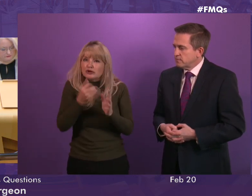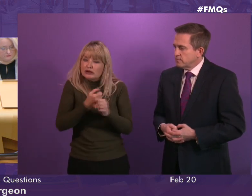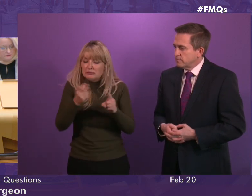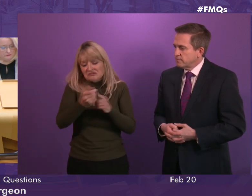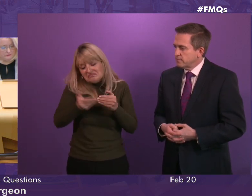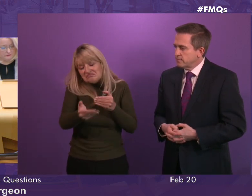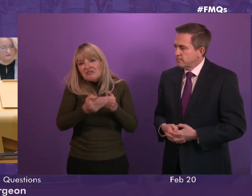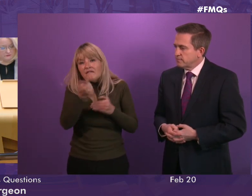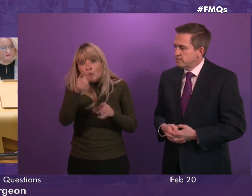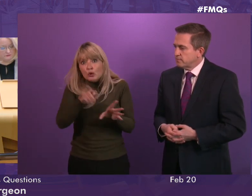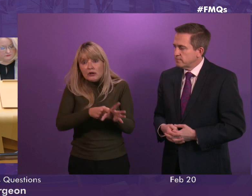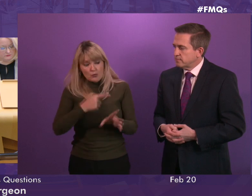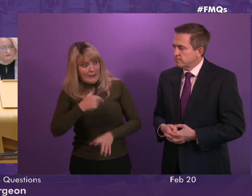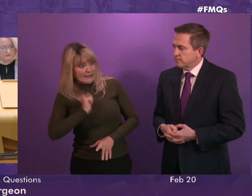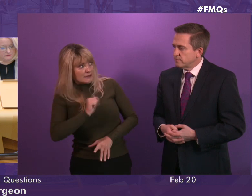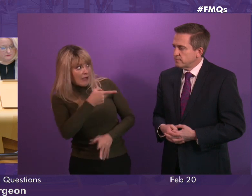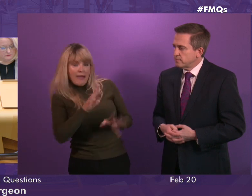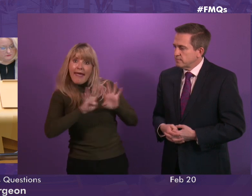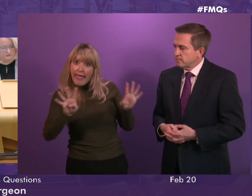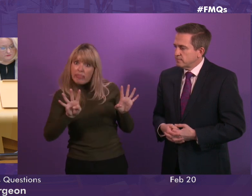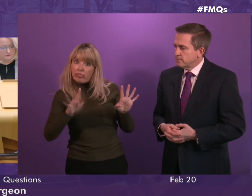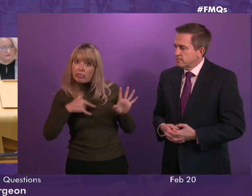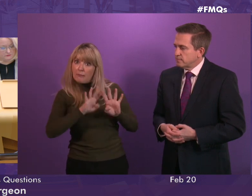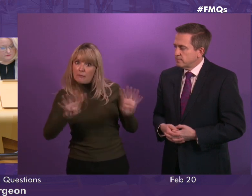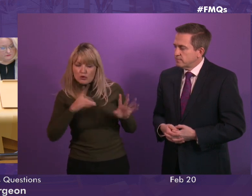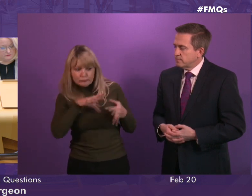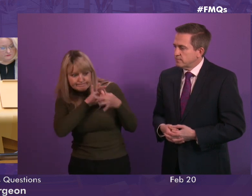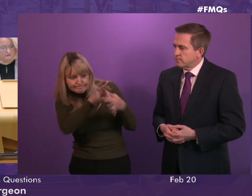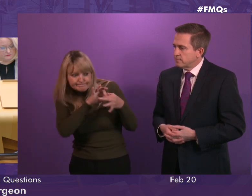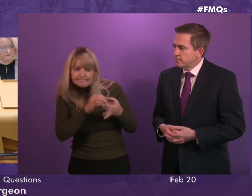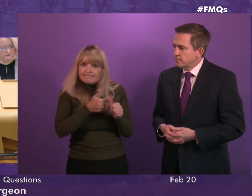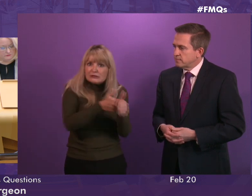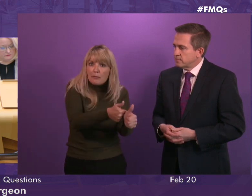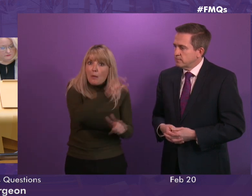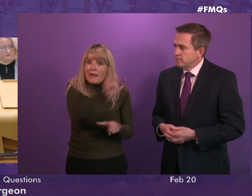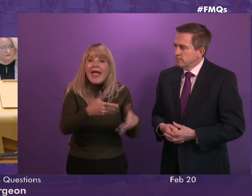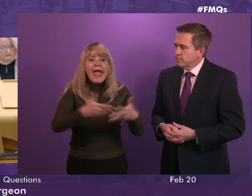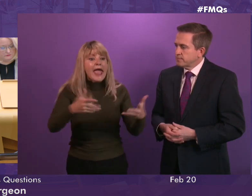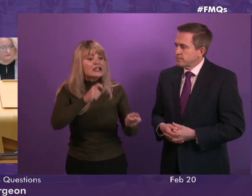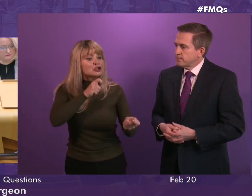We expect health boards to engage with and support patients wherever there are changes